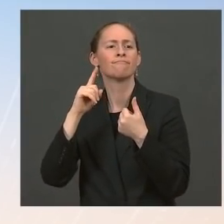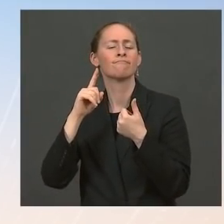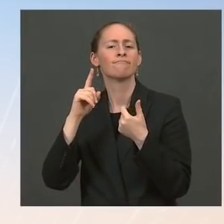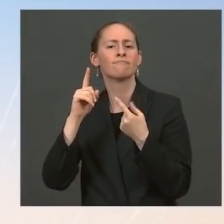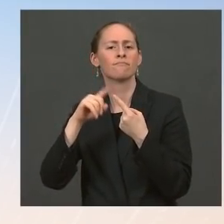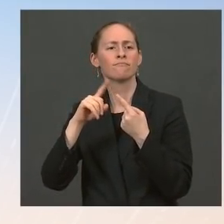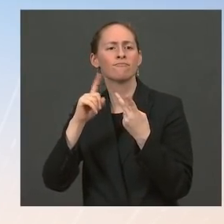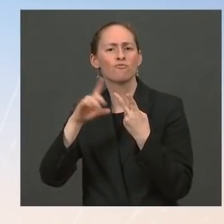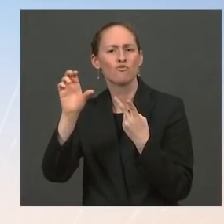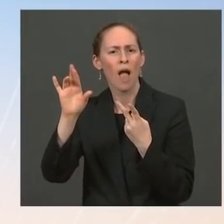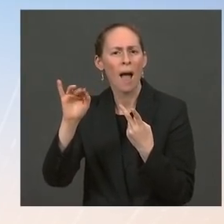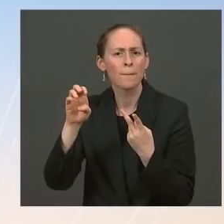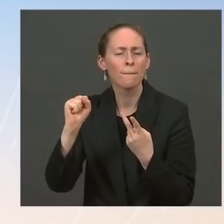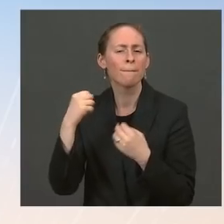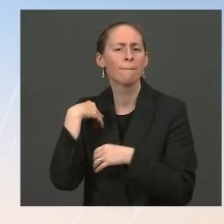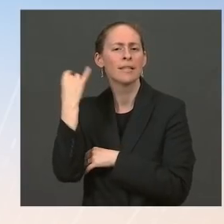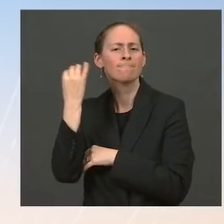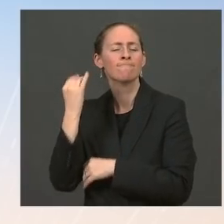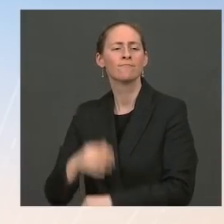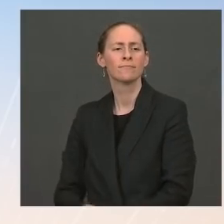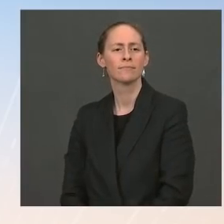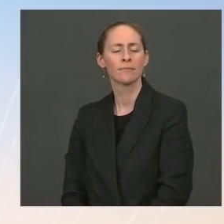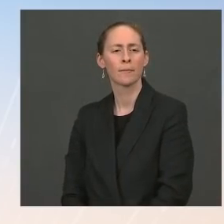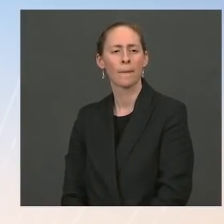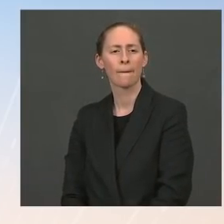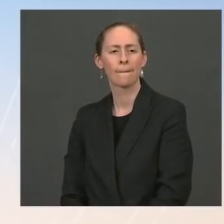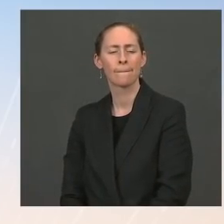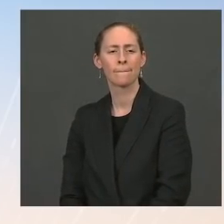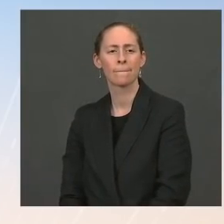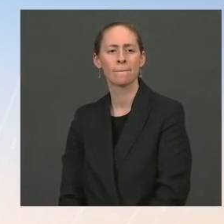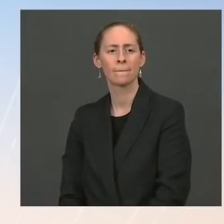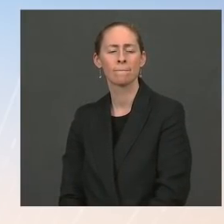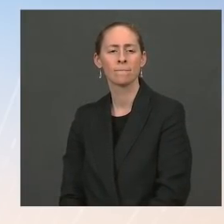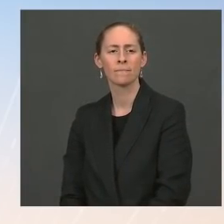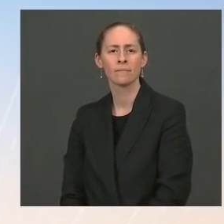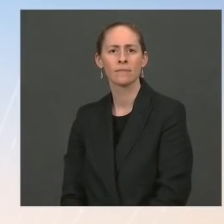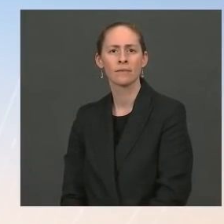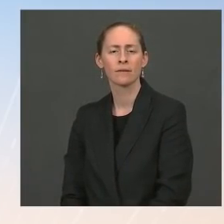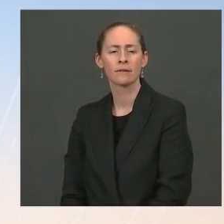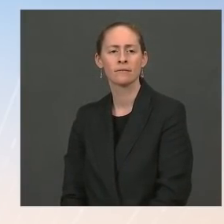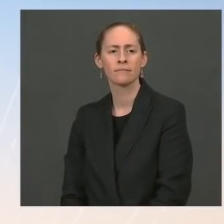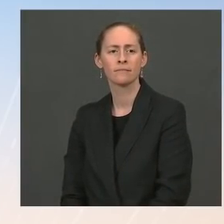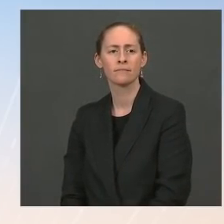In all of these areas, what do you -- the -- what does the United States government needs to see